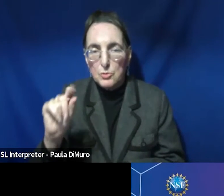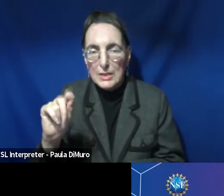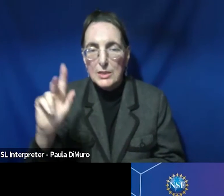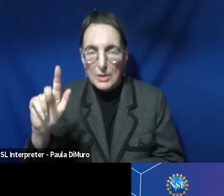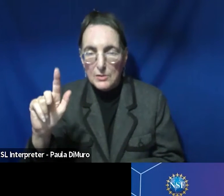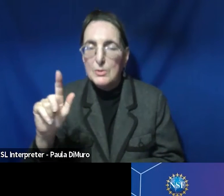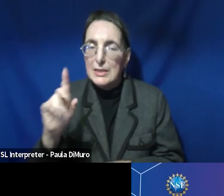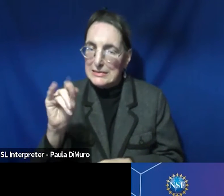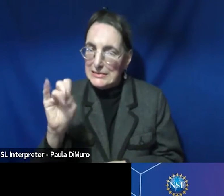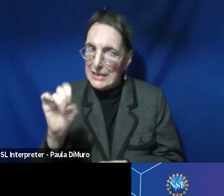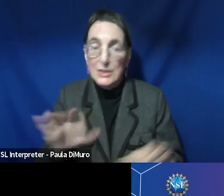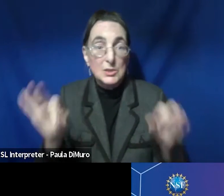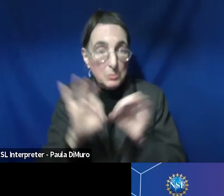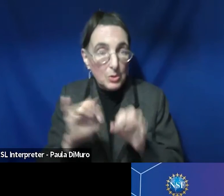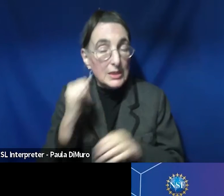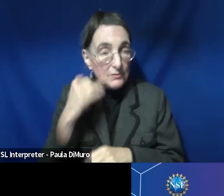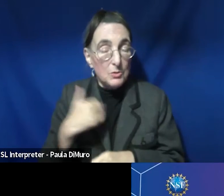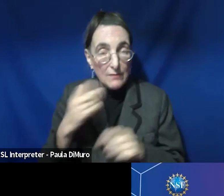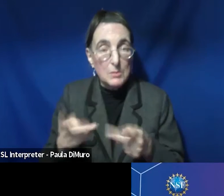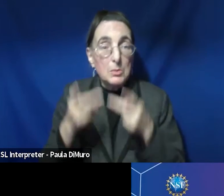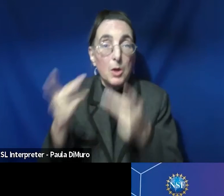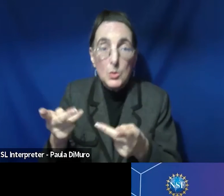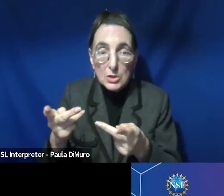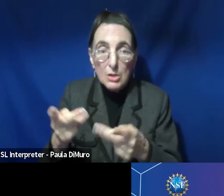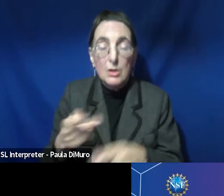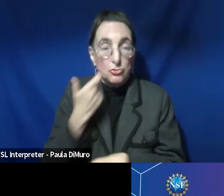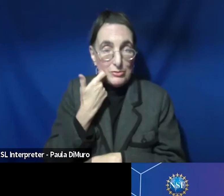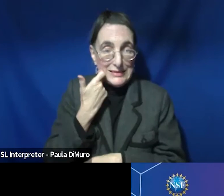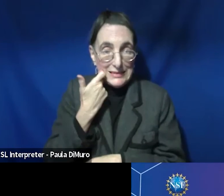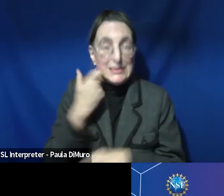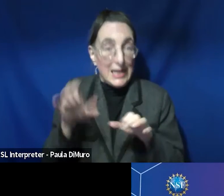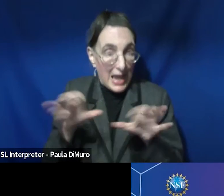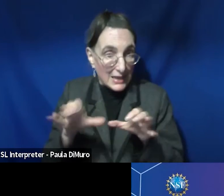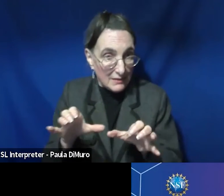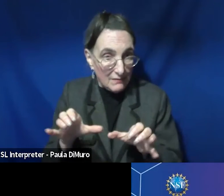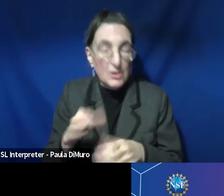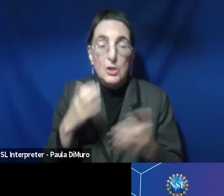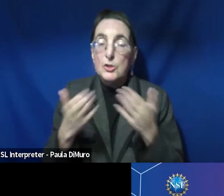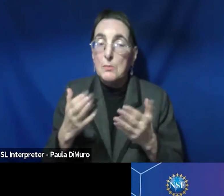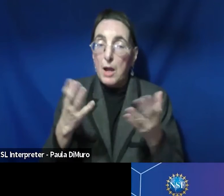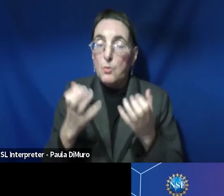Because if you have a proposal that's recent, active, you may want to have a copy